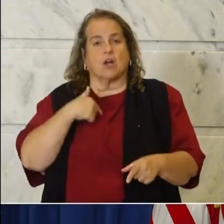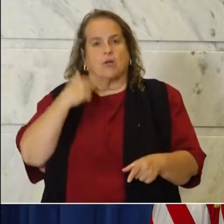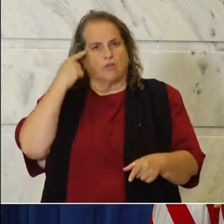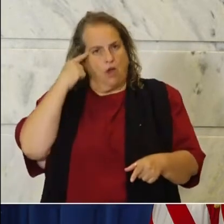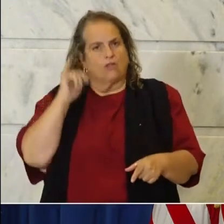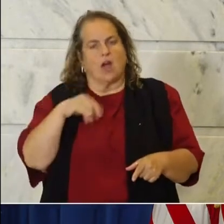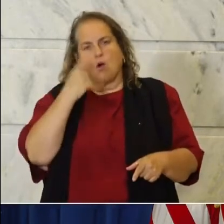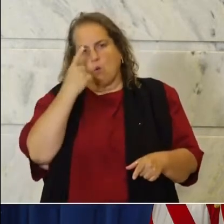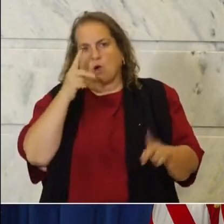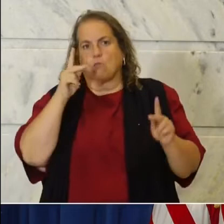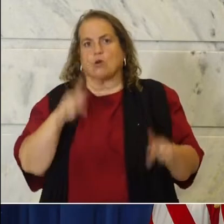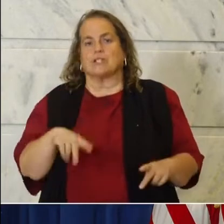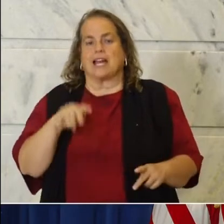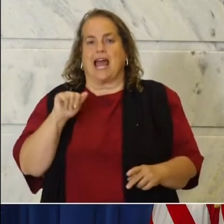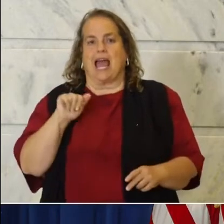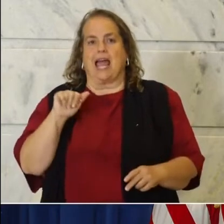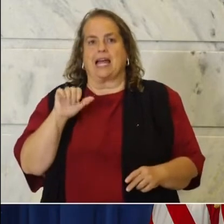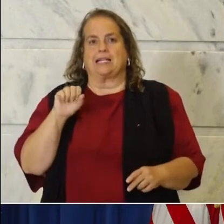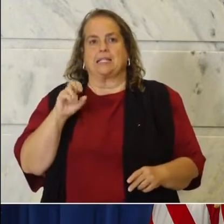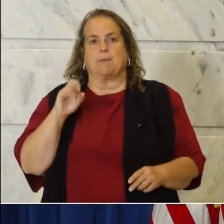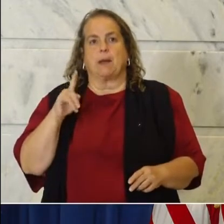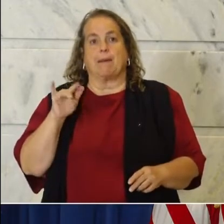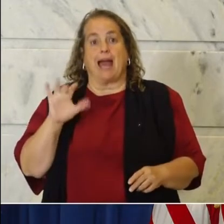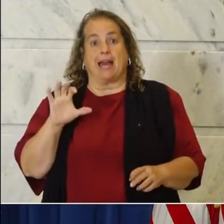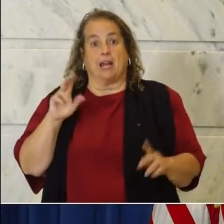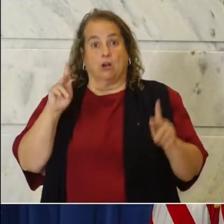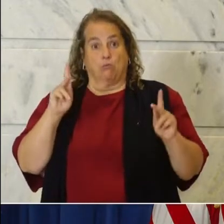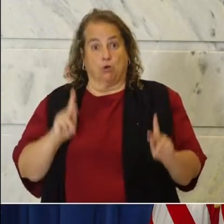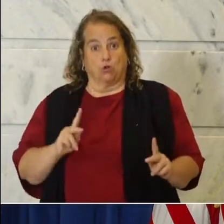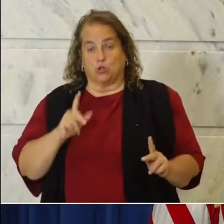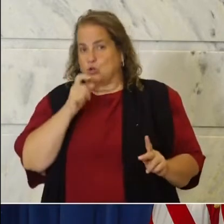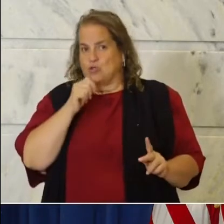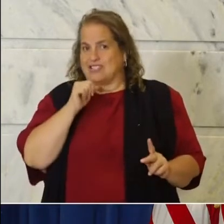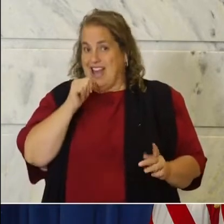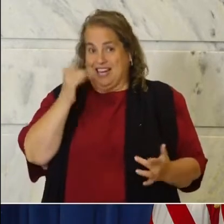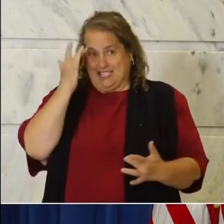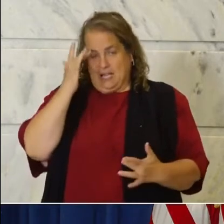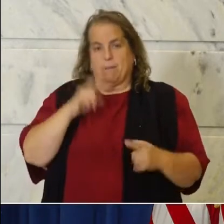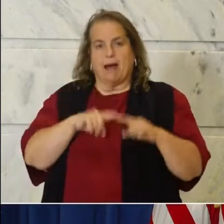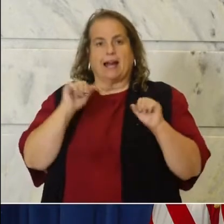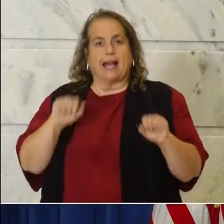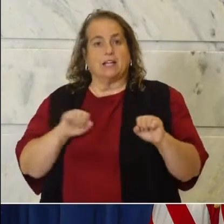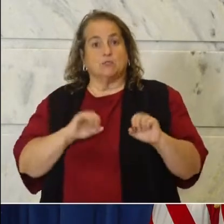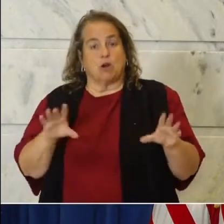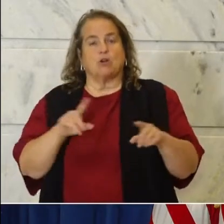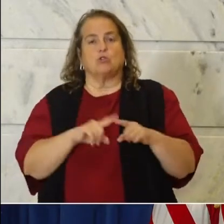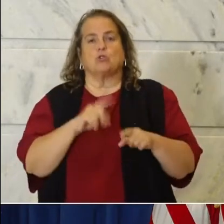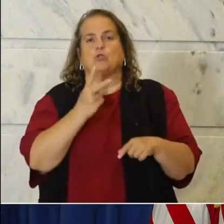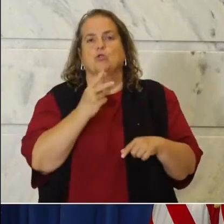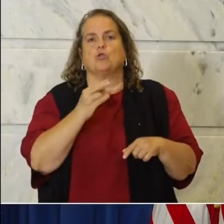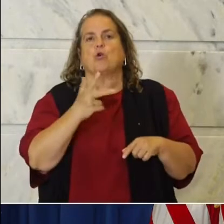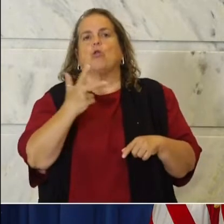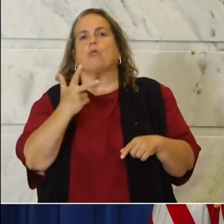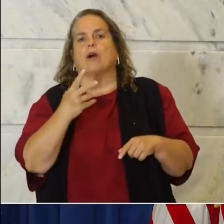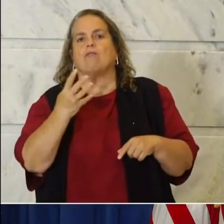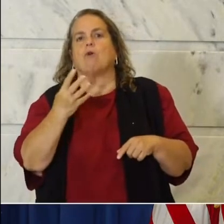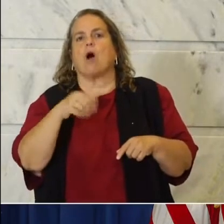spreads this virus to at least 2 to 3 other individuals. So you see how quickly that can spread.